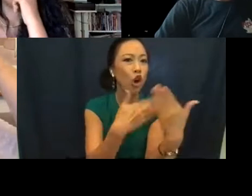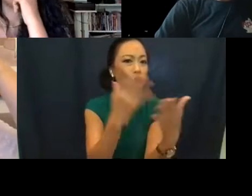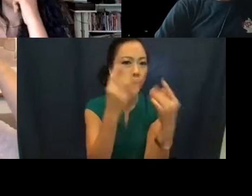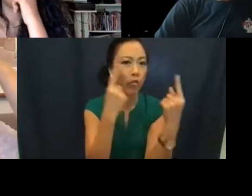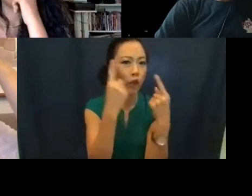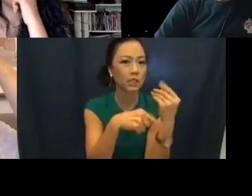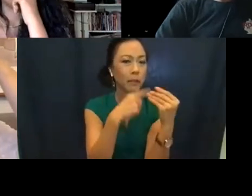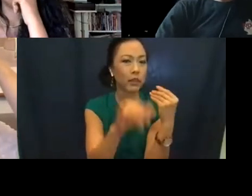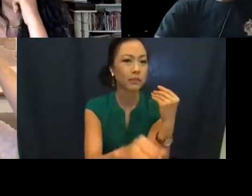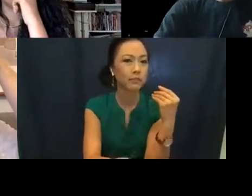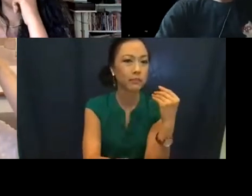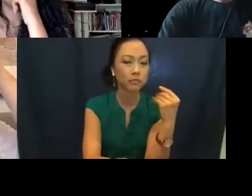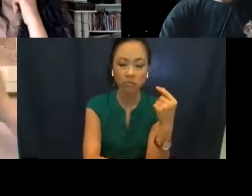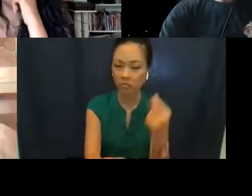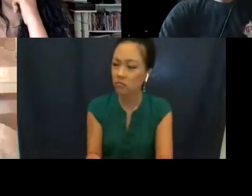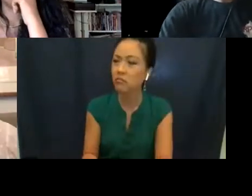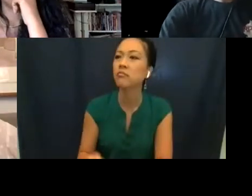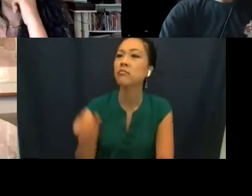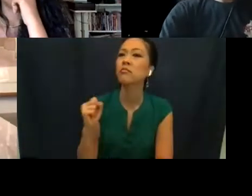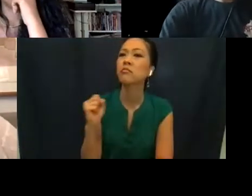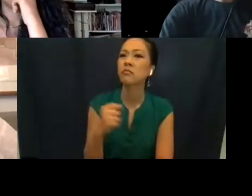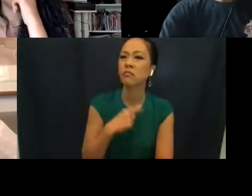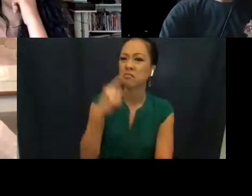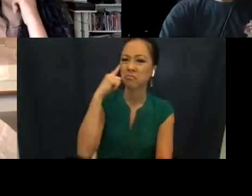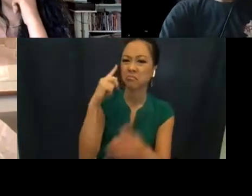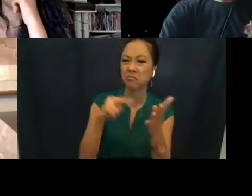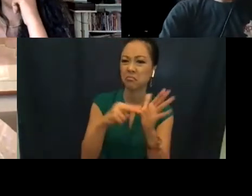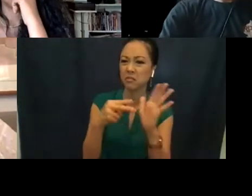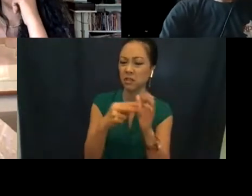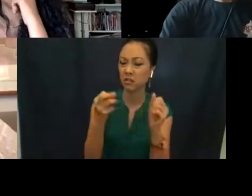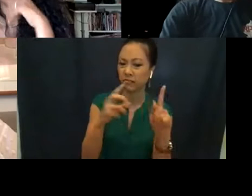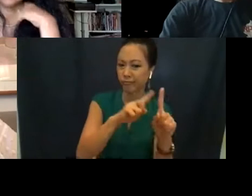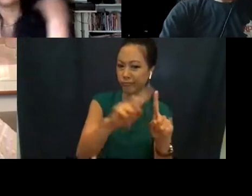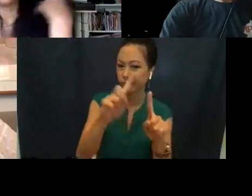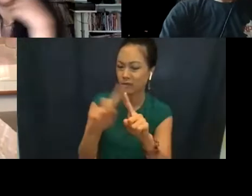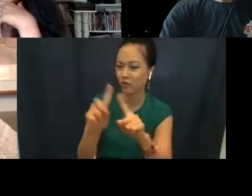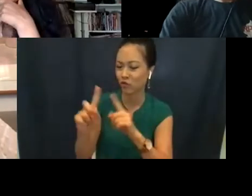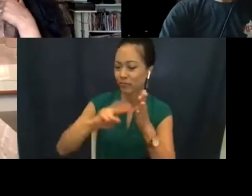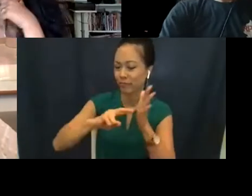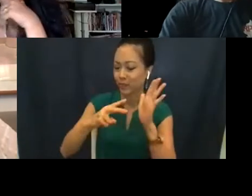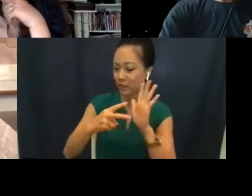it means a lot of different things to be in community with one another and I'm just not